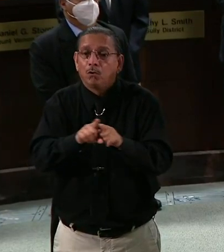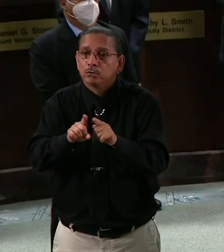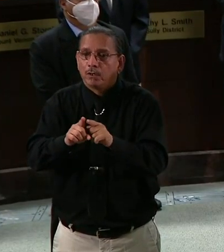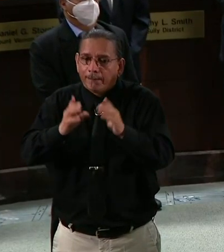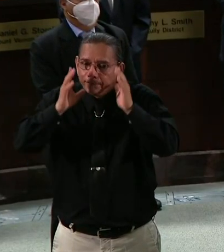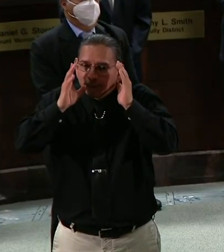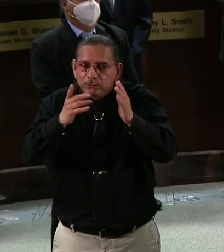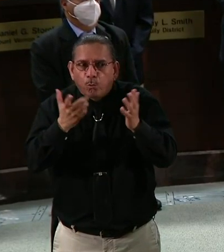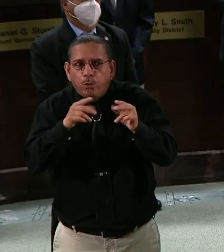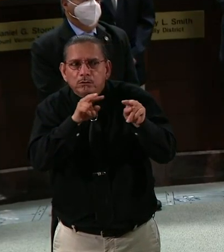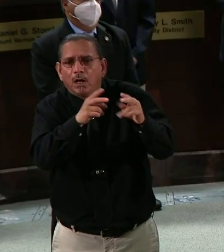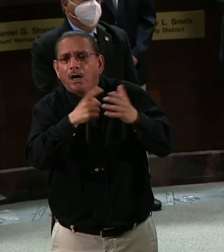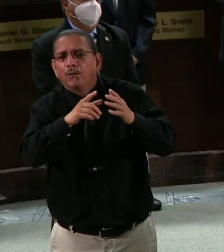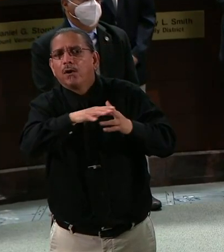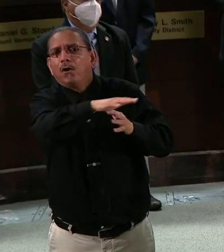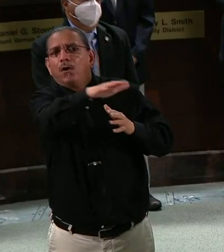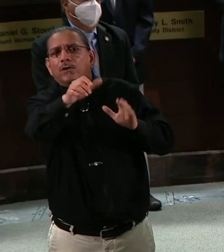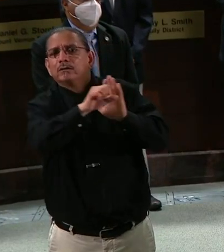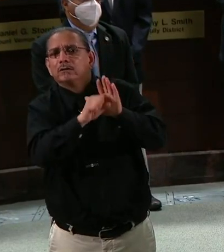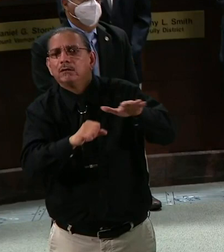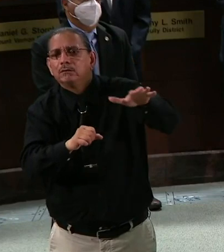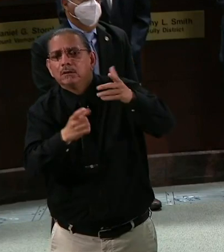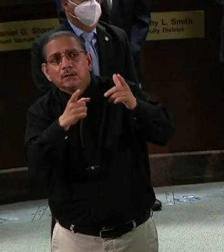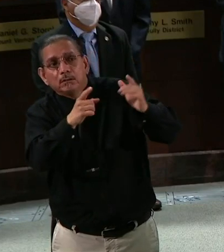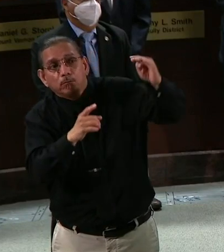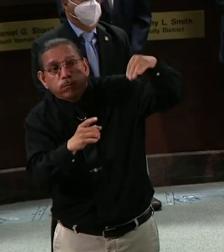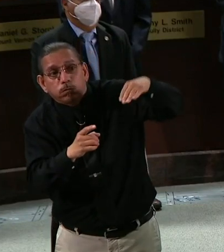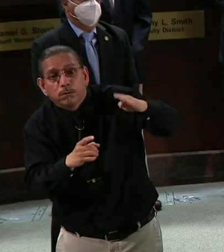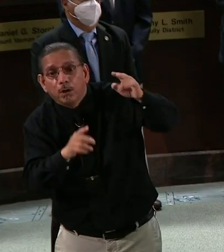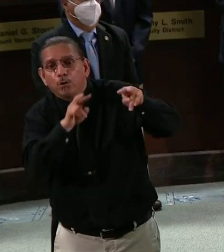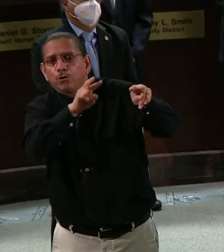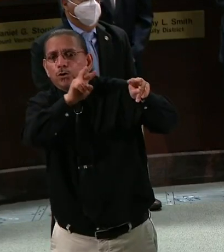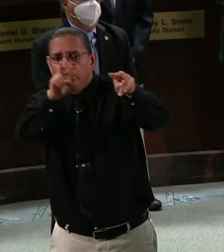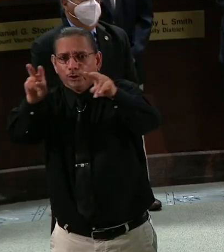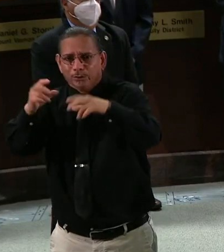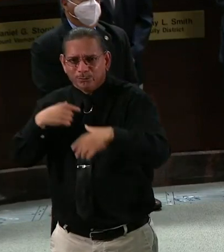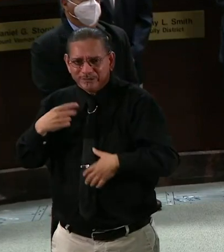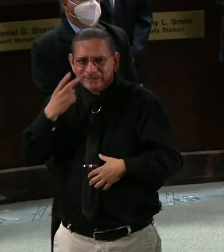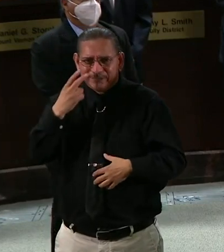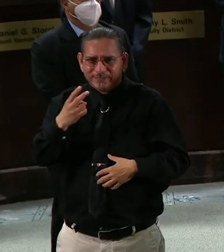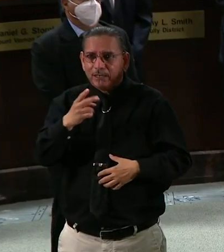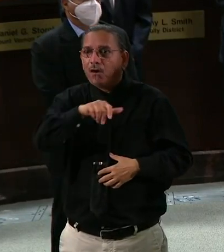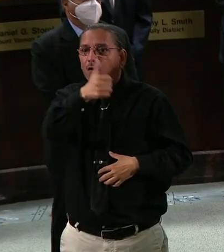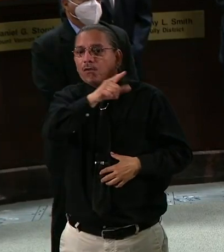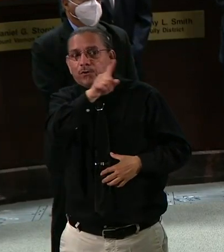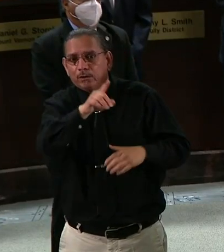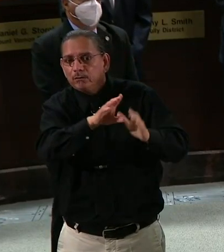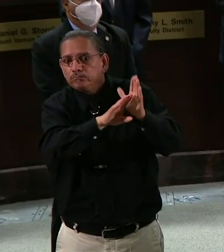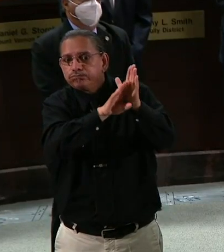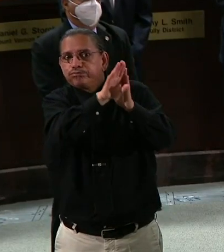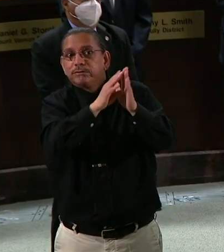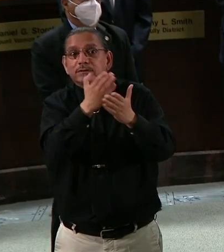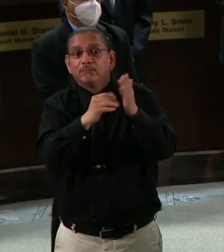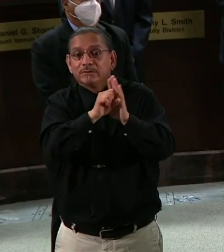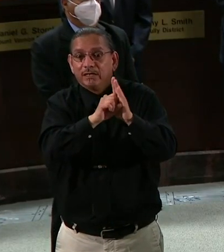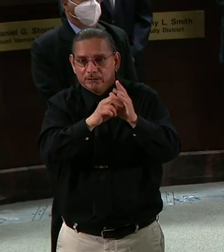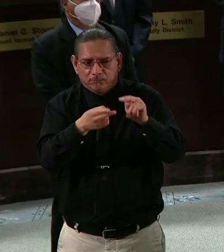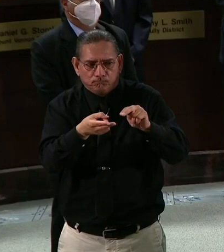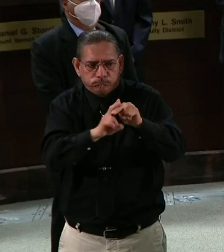ATTENTION. TO THESE MODELS OF AND ALL OF THAT TENSION WHAT ON